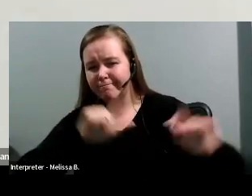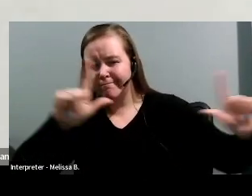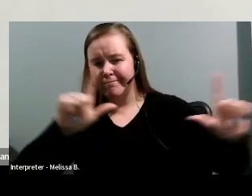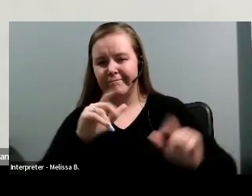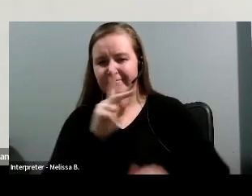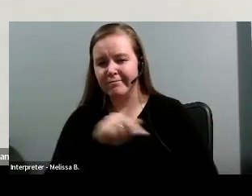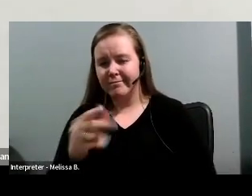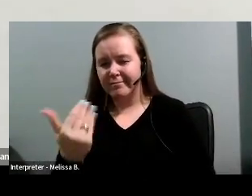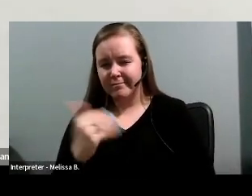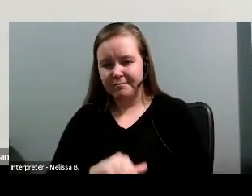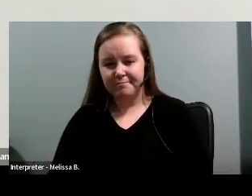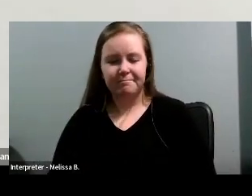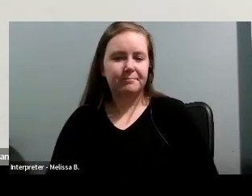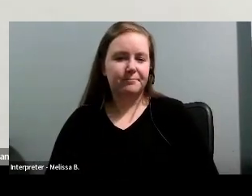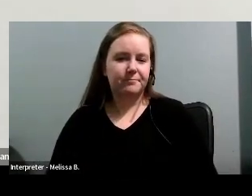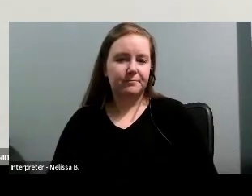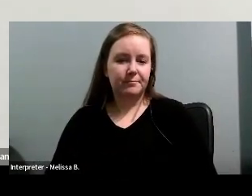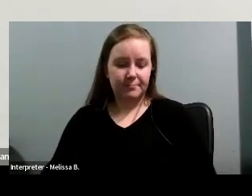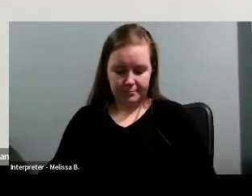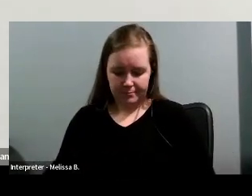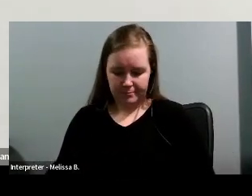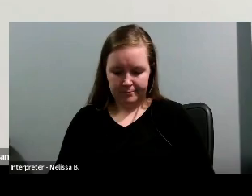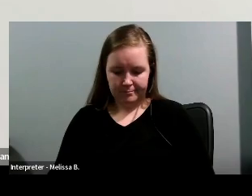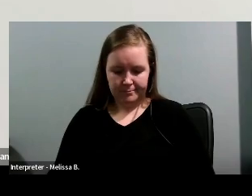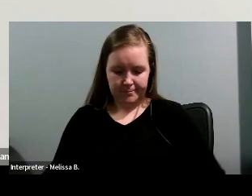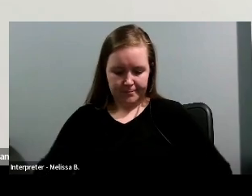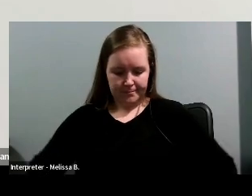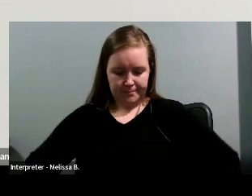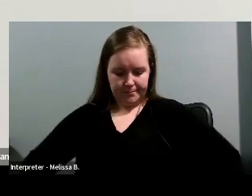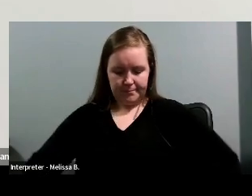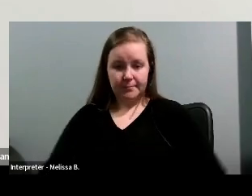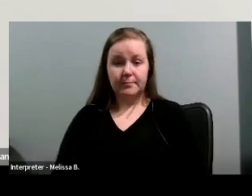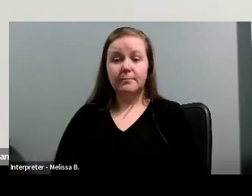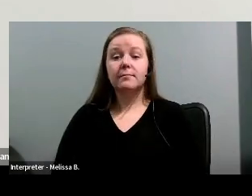Melissa Wong (she/her), SPT: Yeah, give me a second… Shannon Spencer (she/her): No problem.